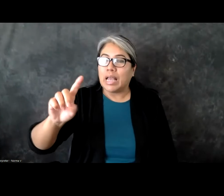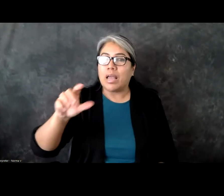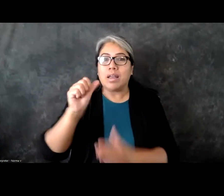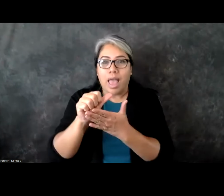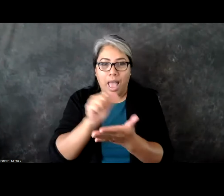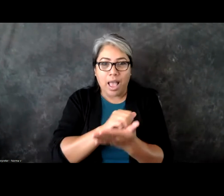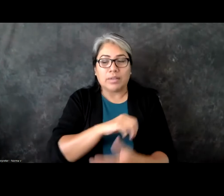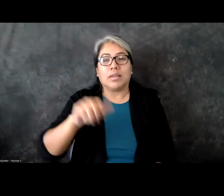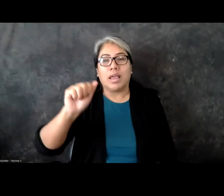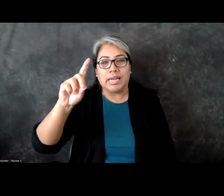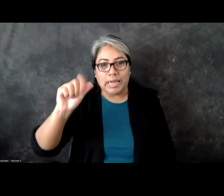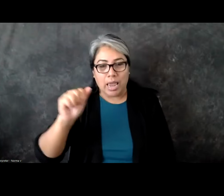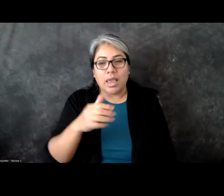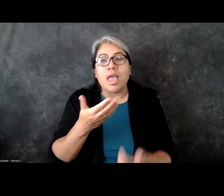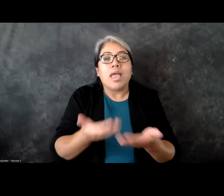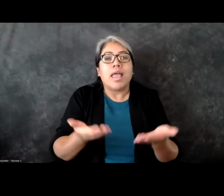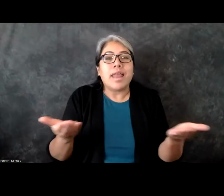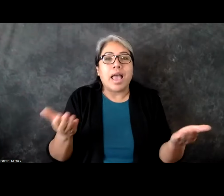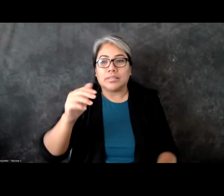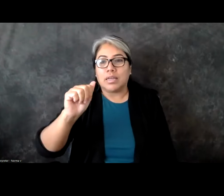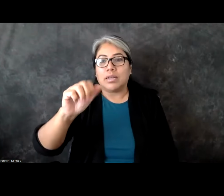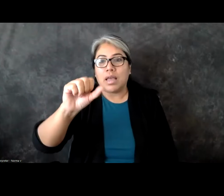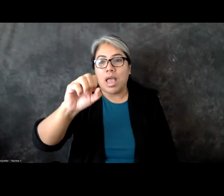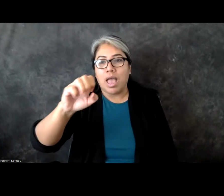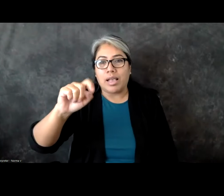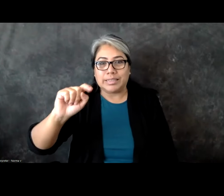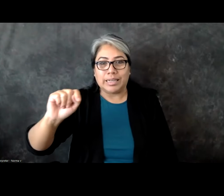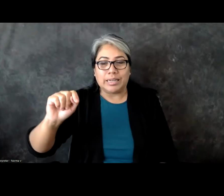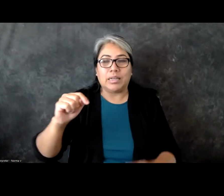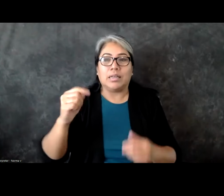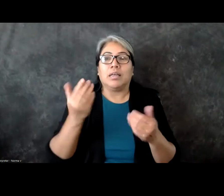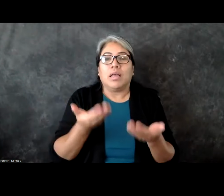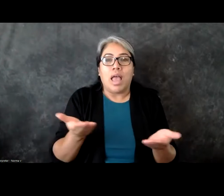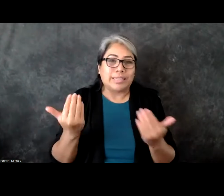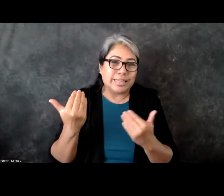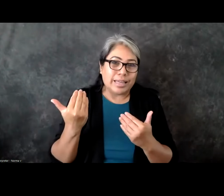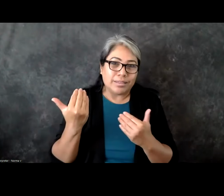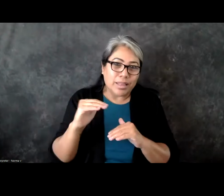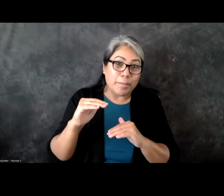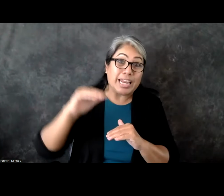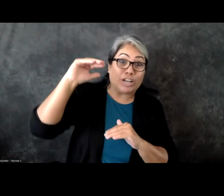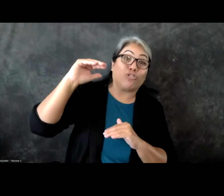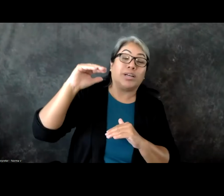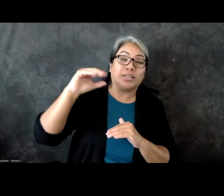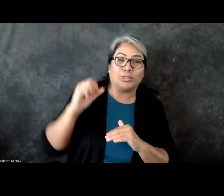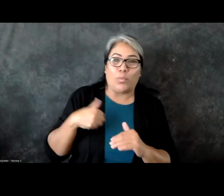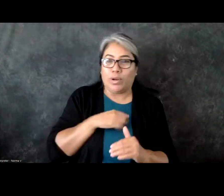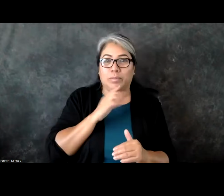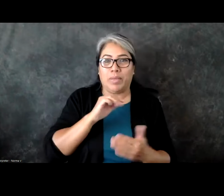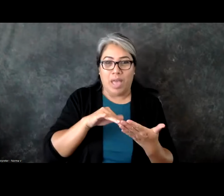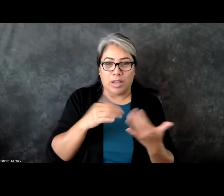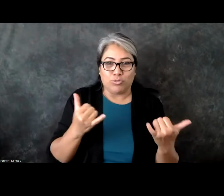re here to celebrate many -- a few things. Homestead act, ADA, and then also the asset limit increase. And that is